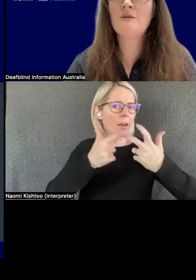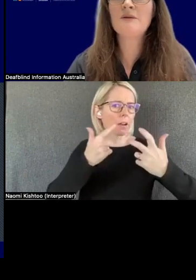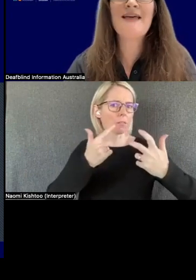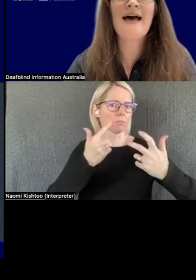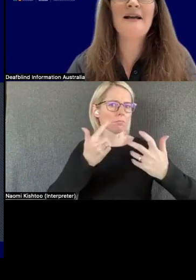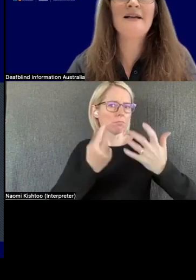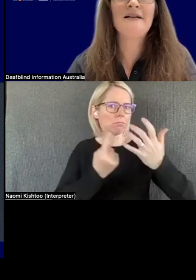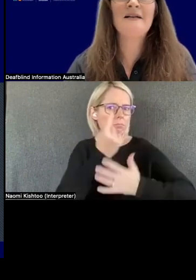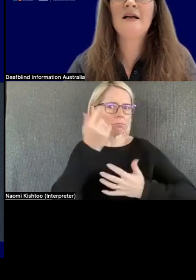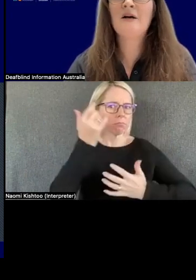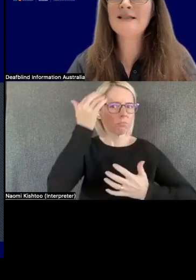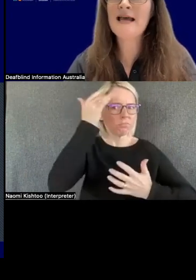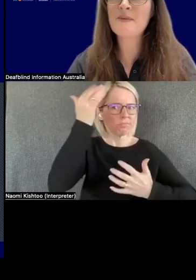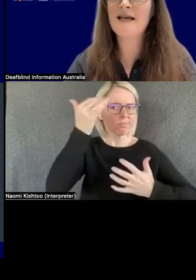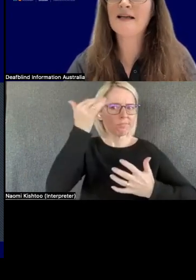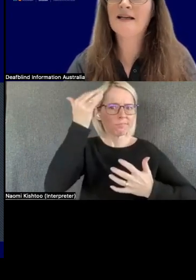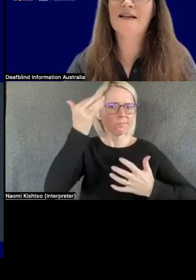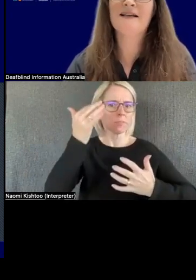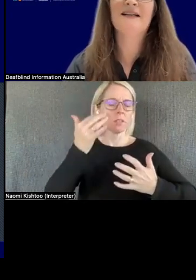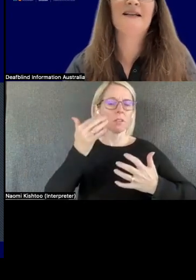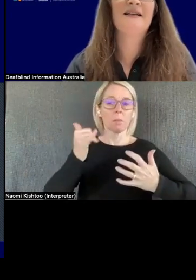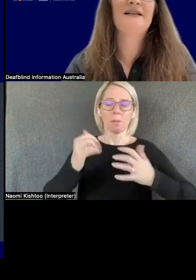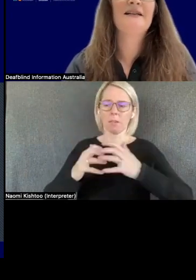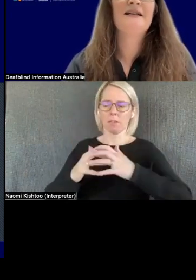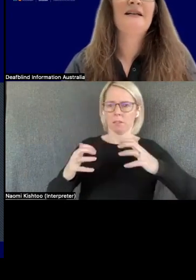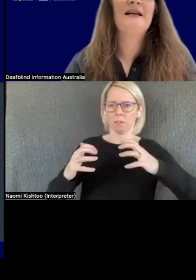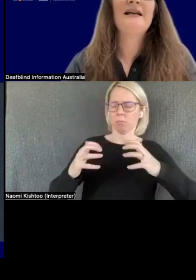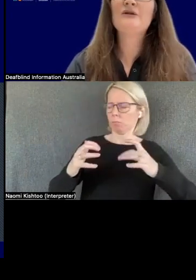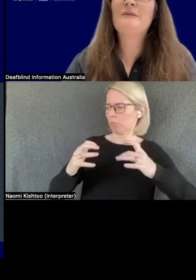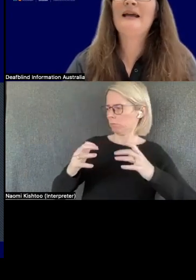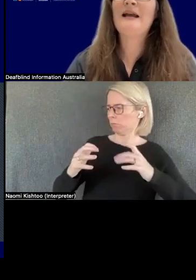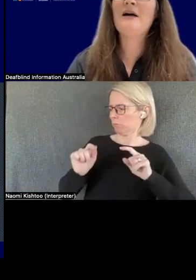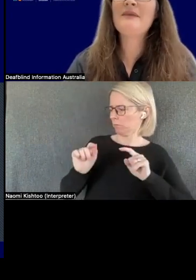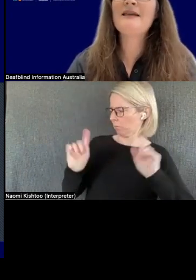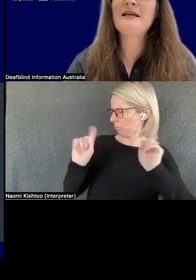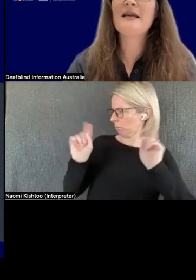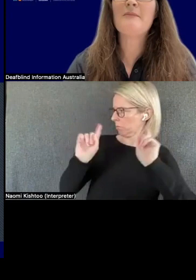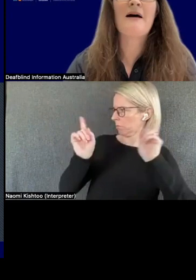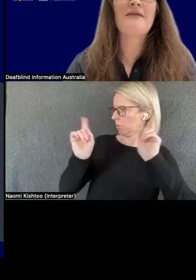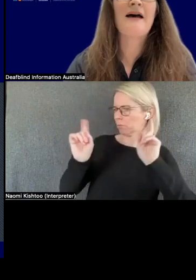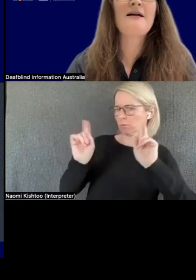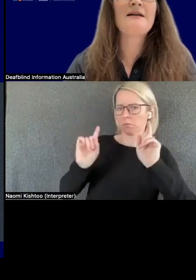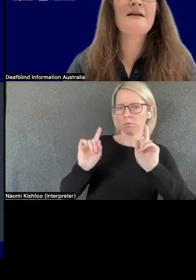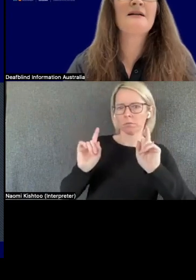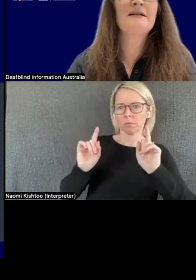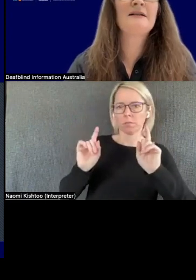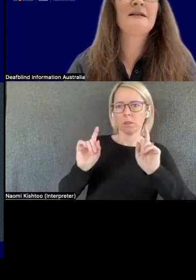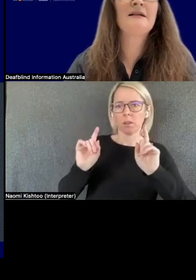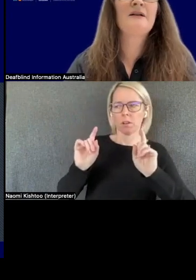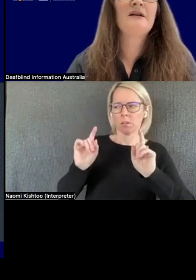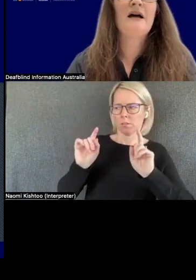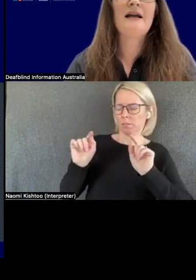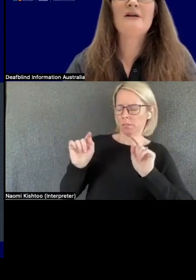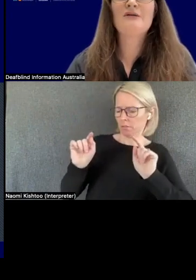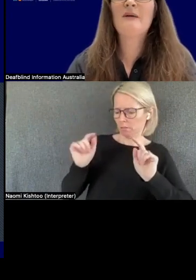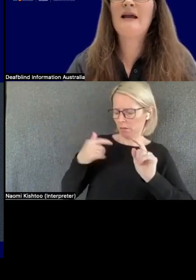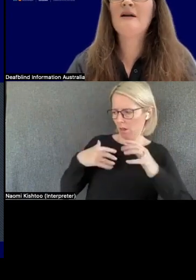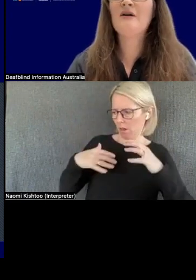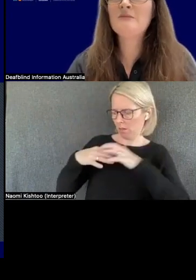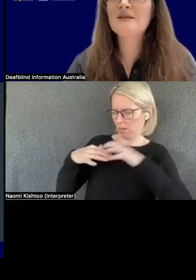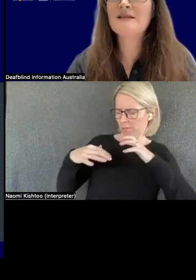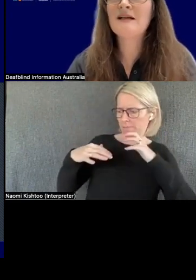“What was that? What’s happening?” It could mean, “I’m thinking about that”. It could mean, “Oops,